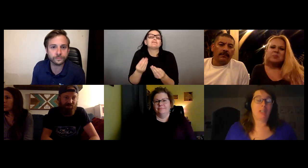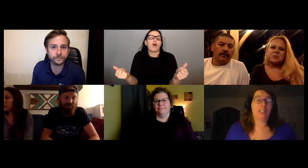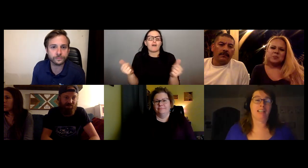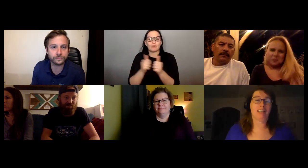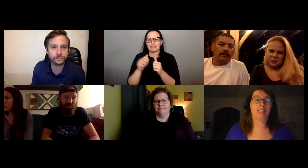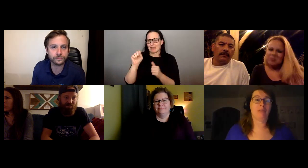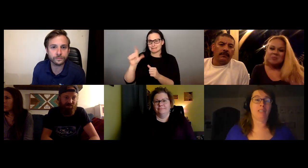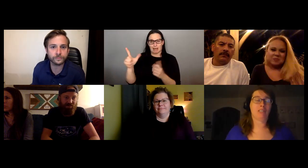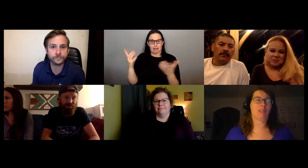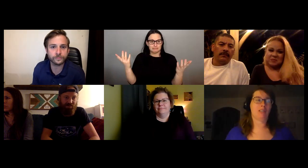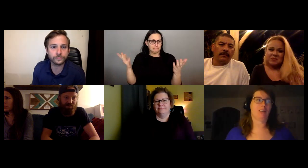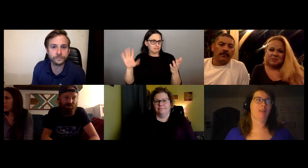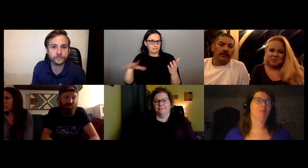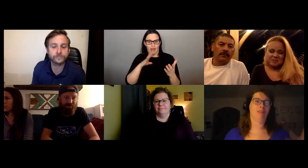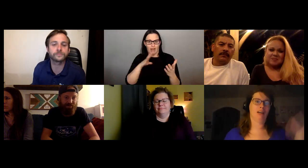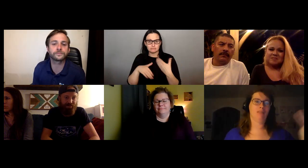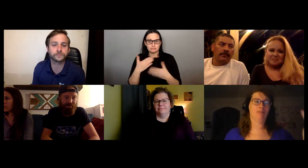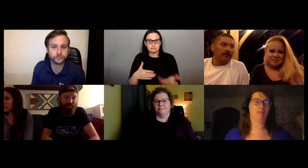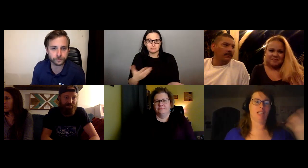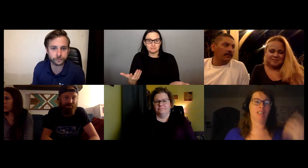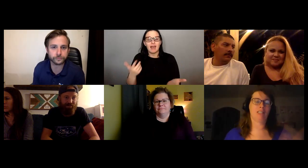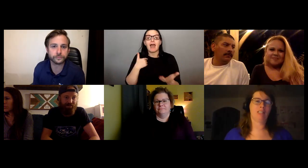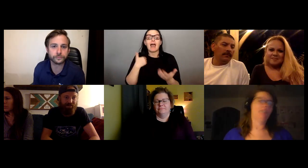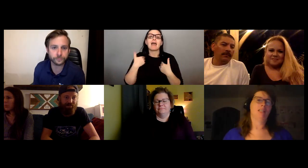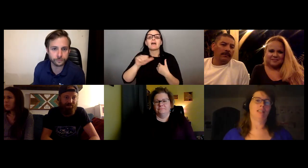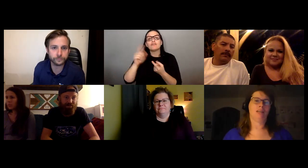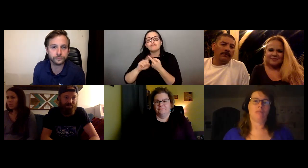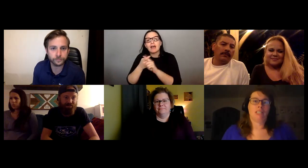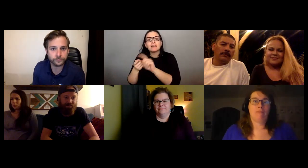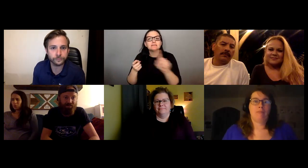sign language